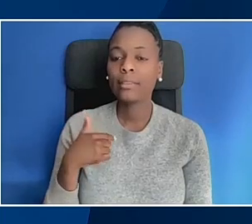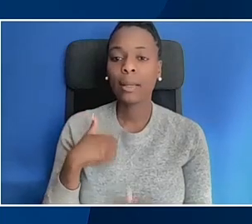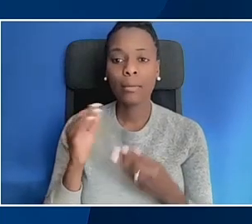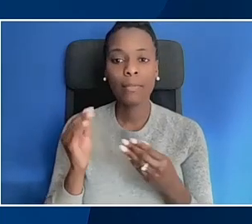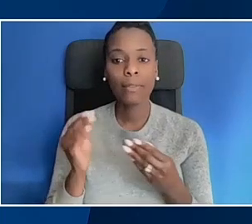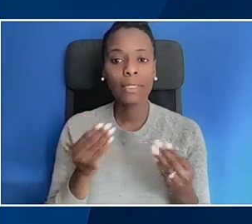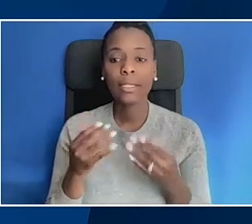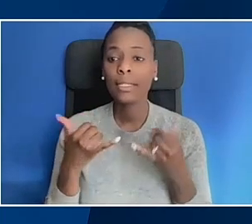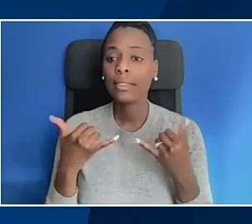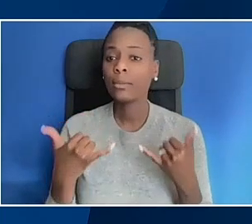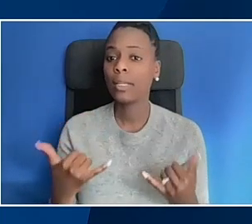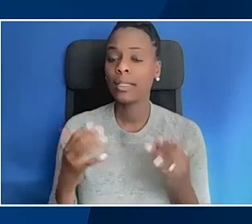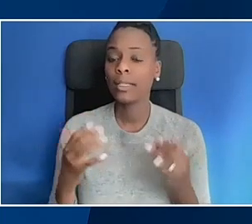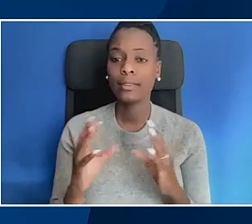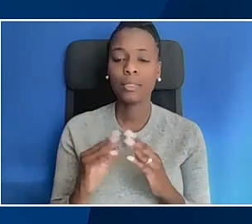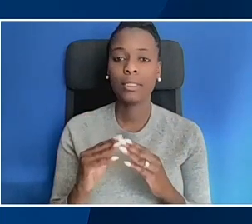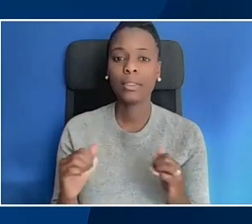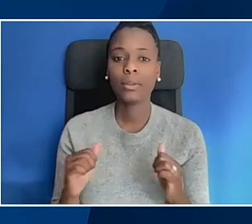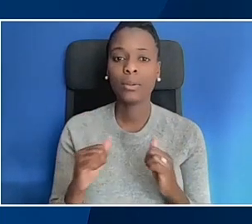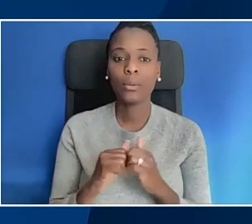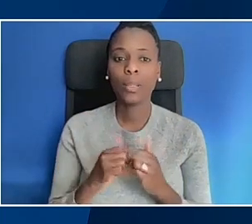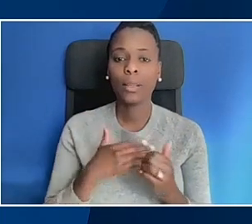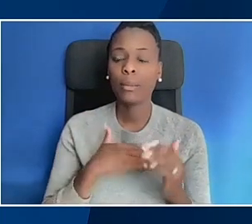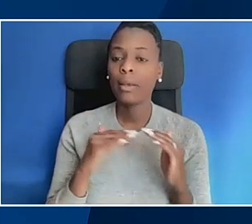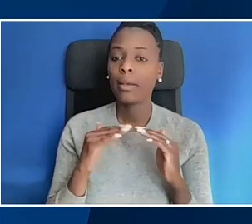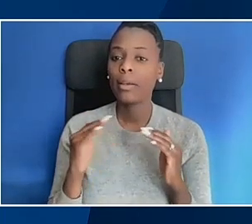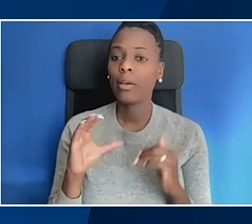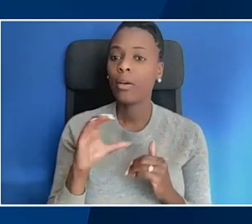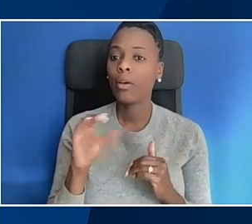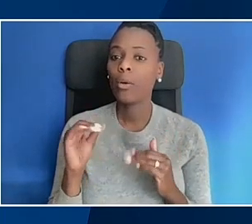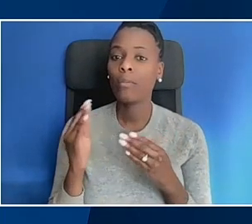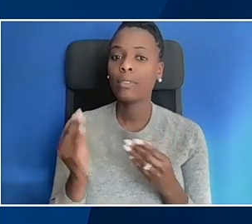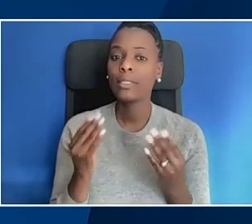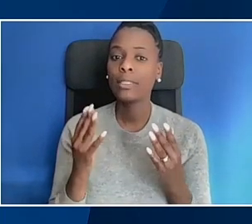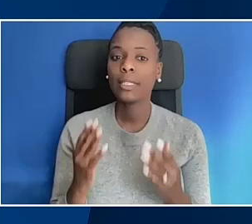Along with my co-facilitator, Cindy Jeffries, also with FMCS.